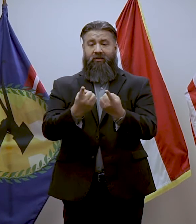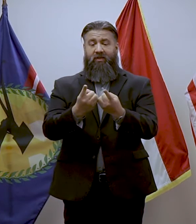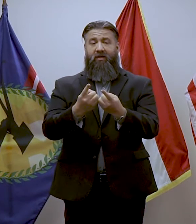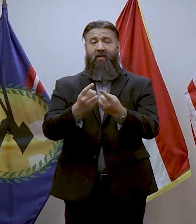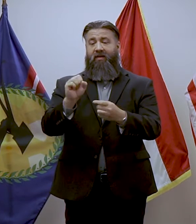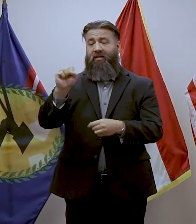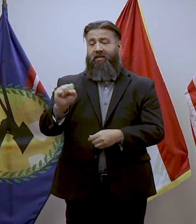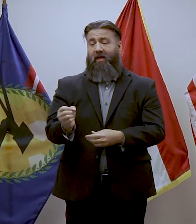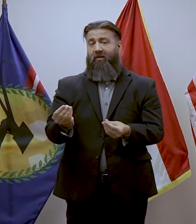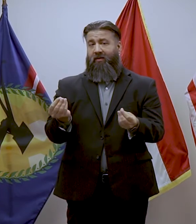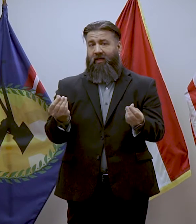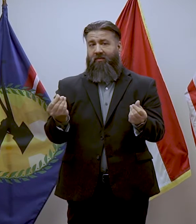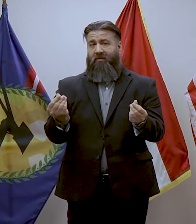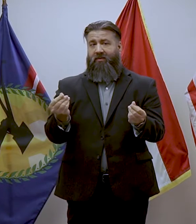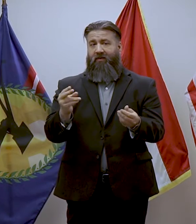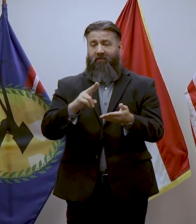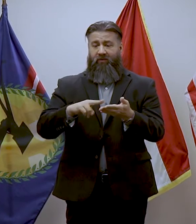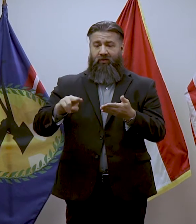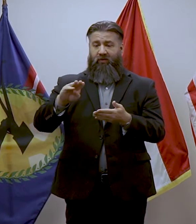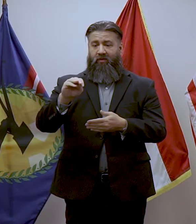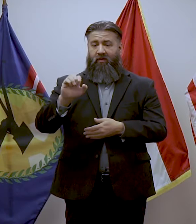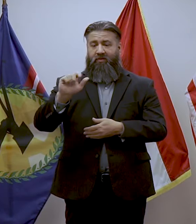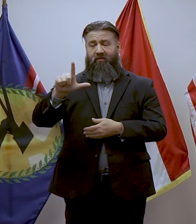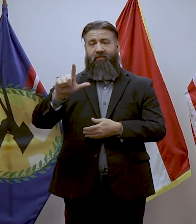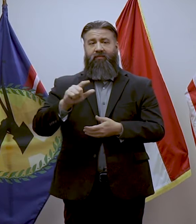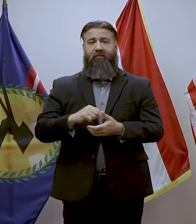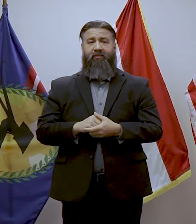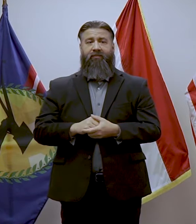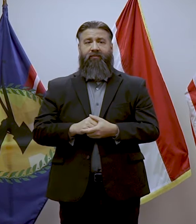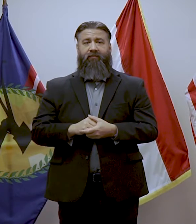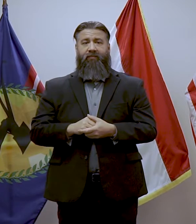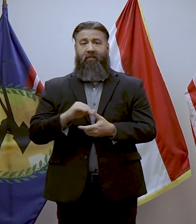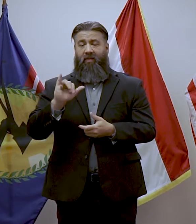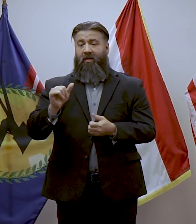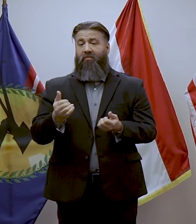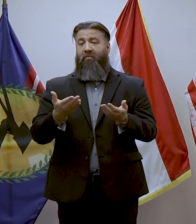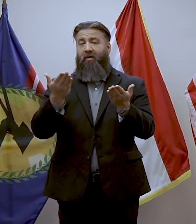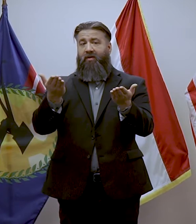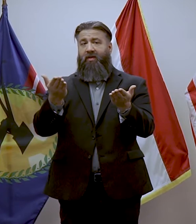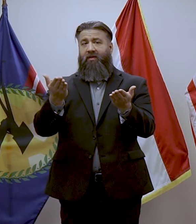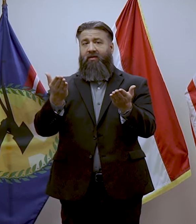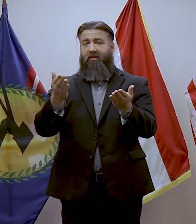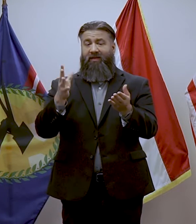This proposed project, built over 35 acres, would include workforce business and research